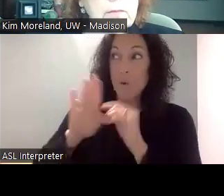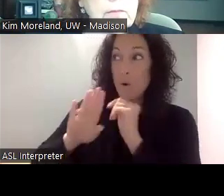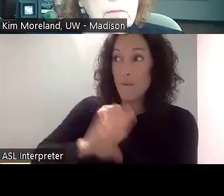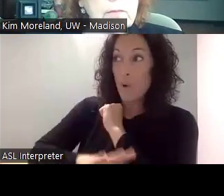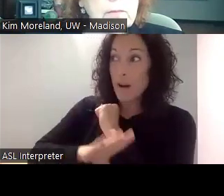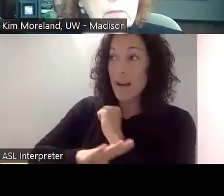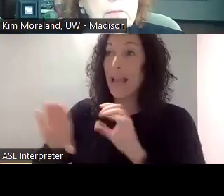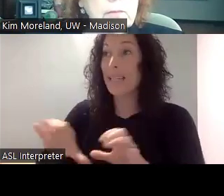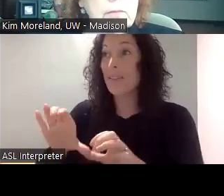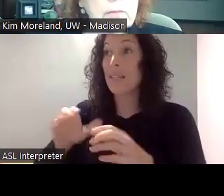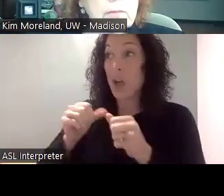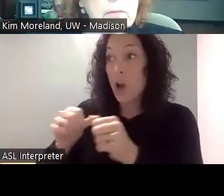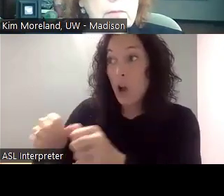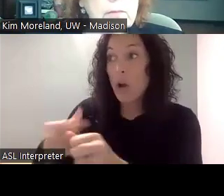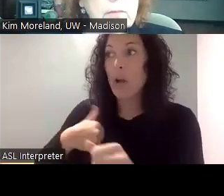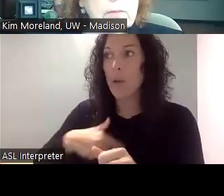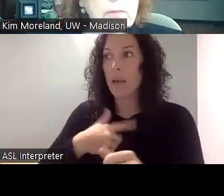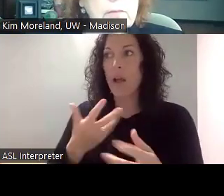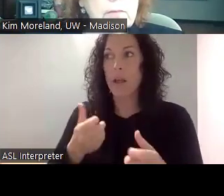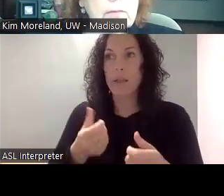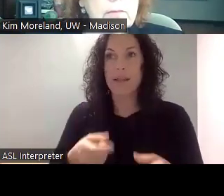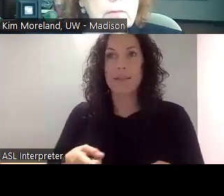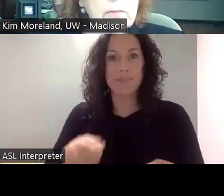Let's make sure that we're all on the same page to do that.